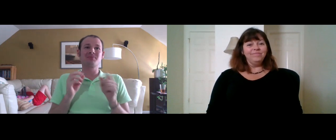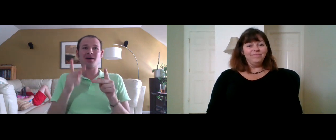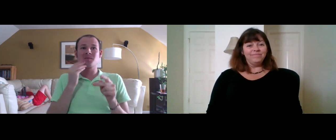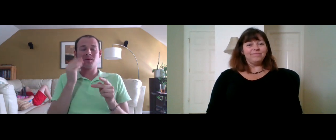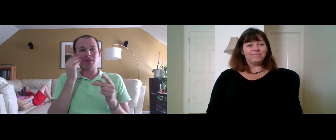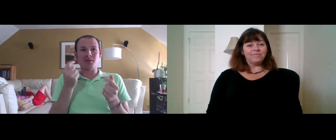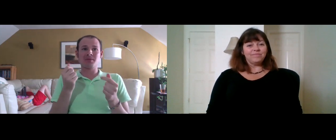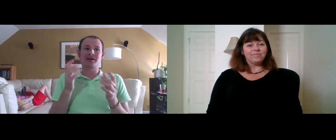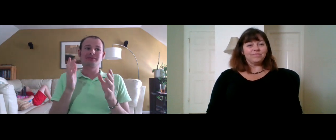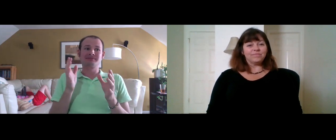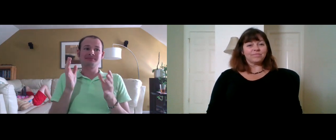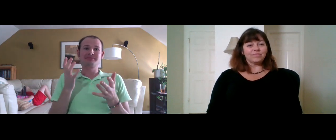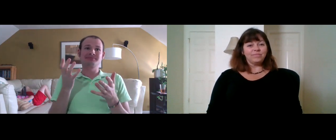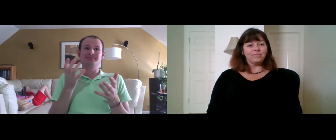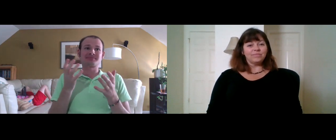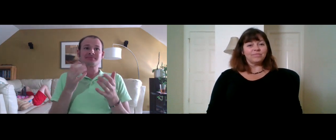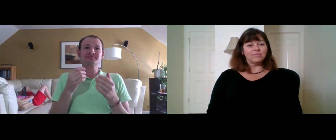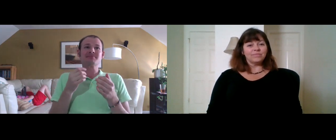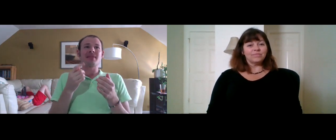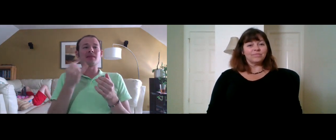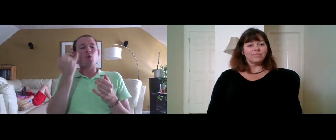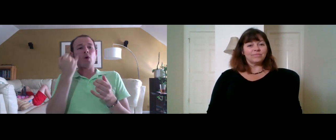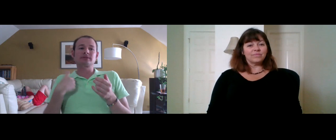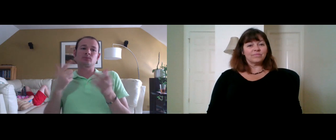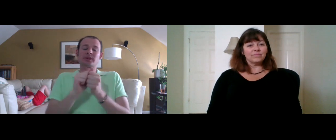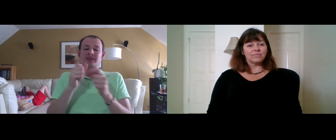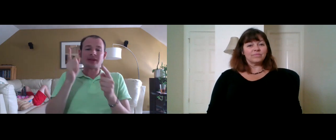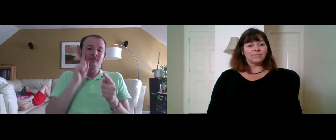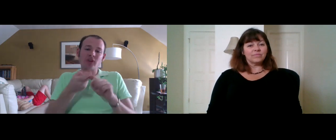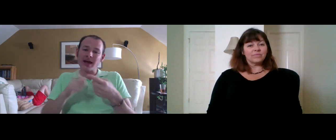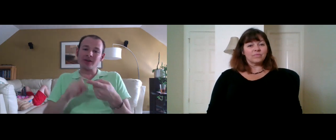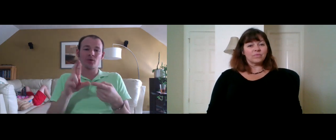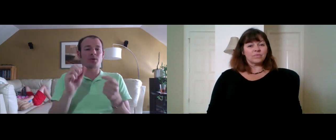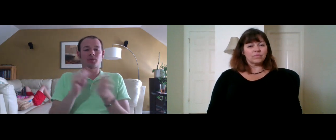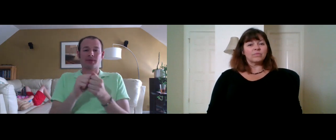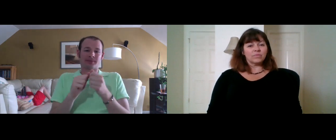We don't live in Wisconsin anymore Suppose I'm with a deaf friend